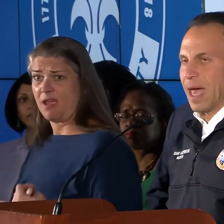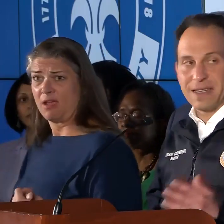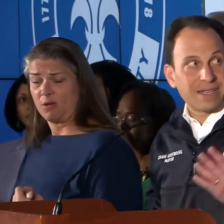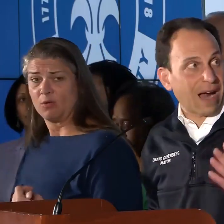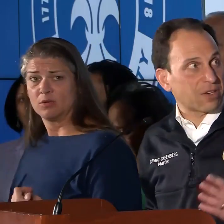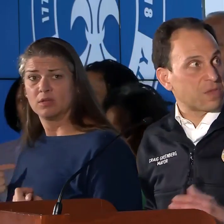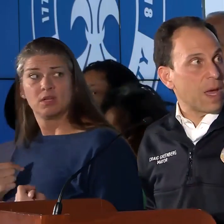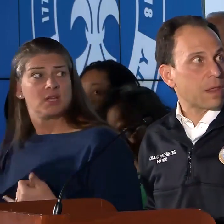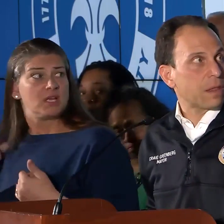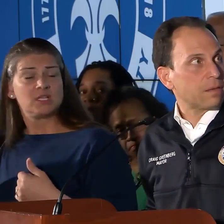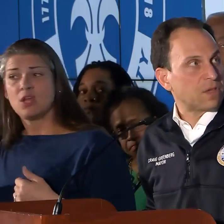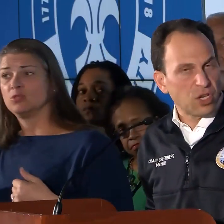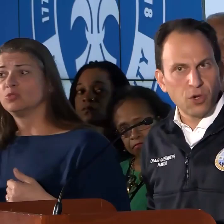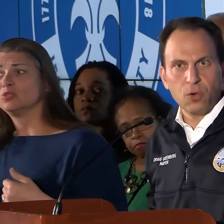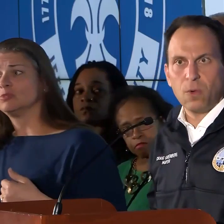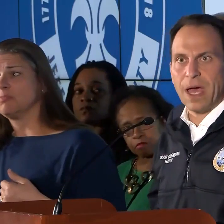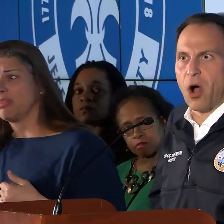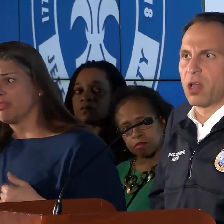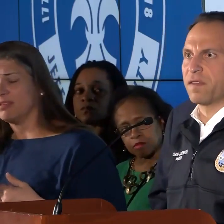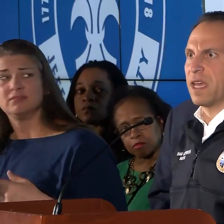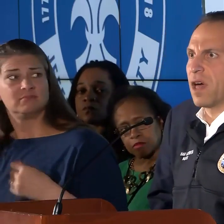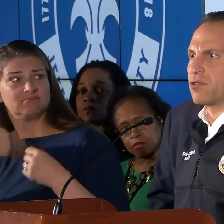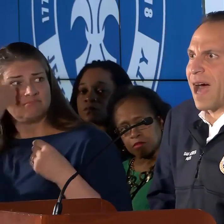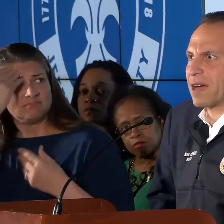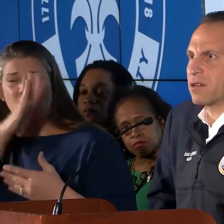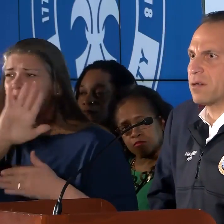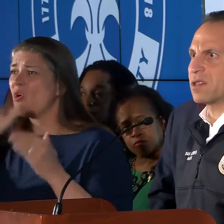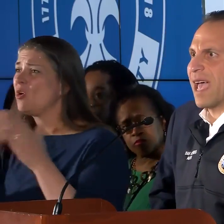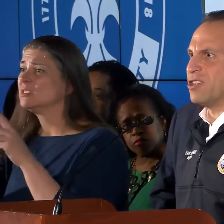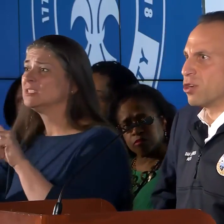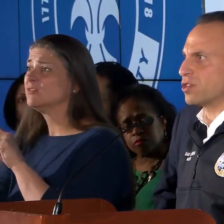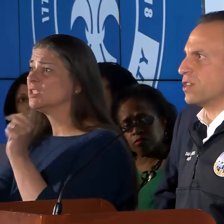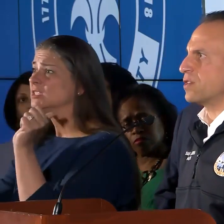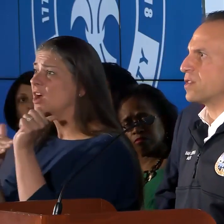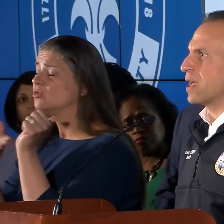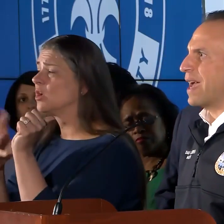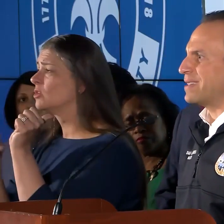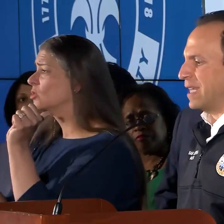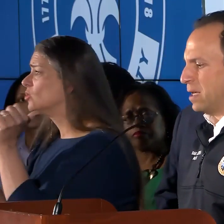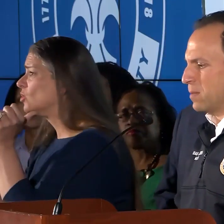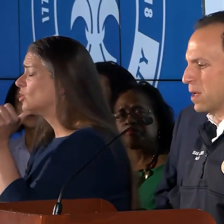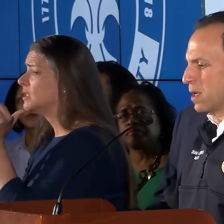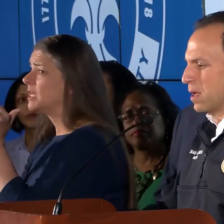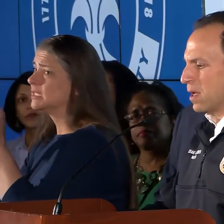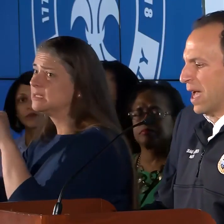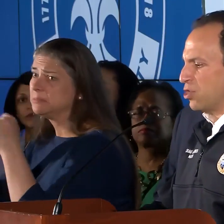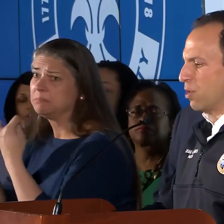And to Dr Smith, to you and all of the other doctors and nurses and team at U